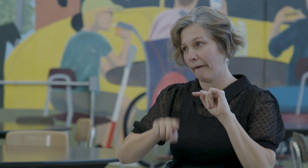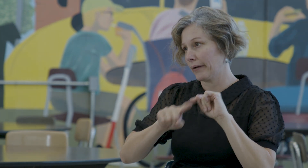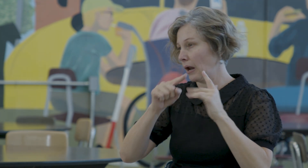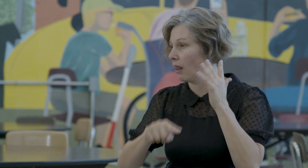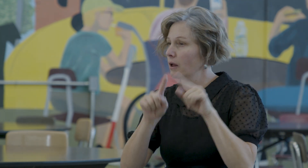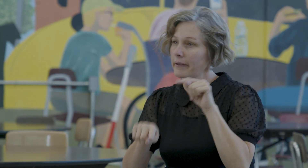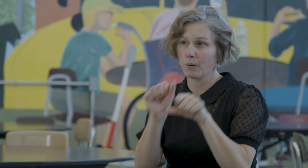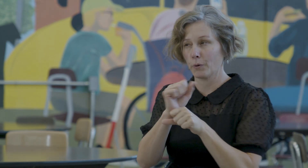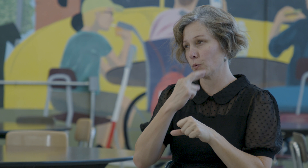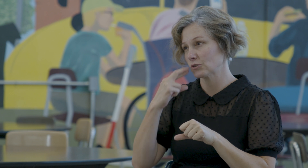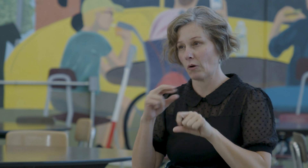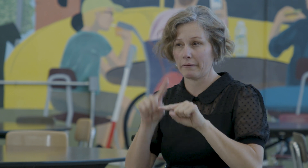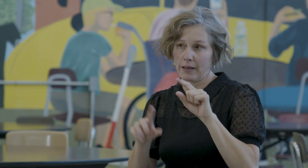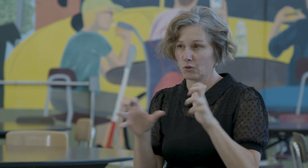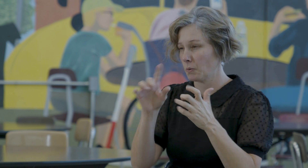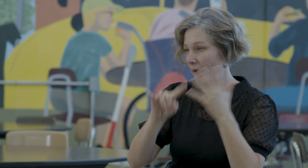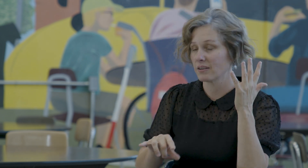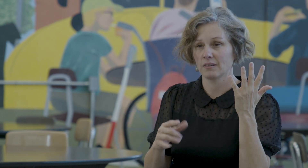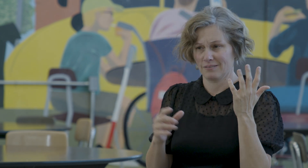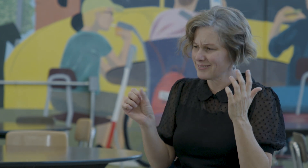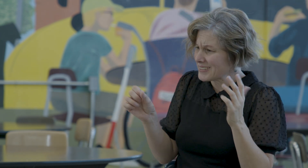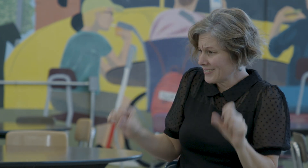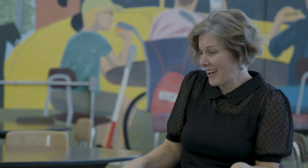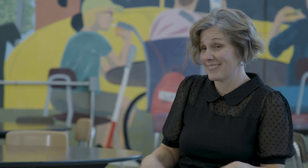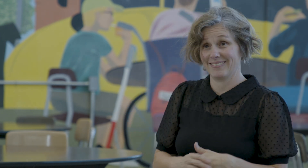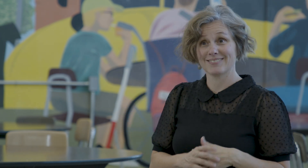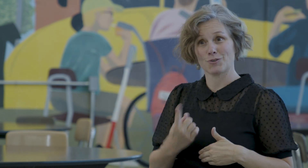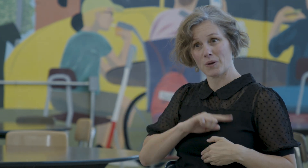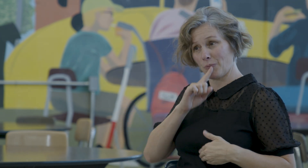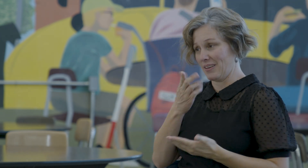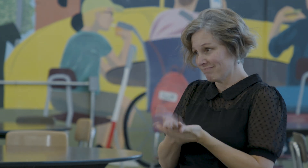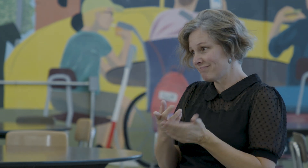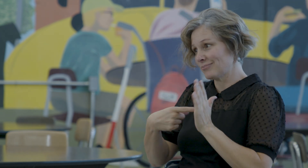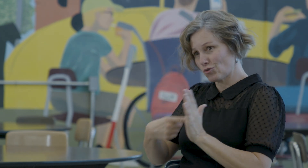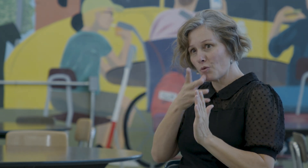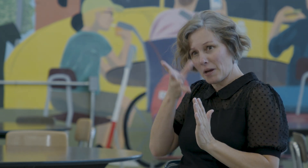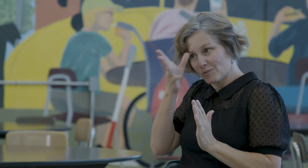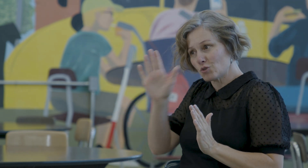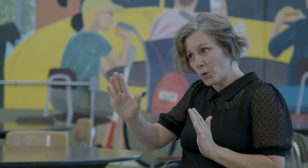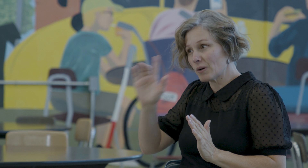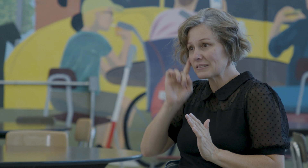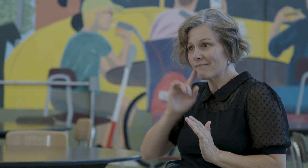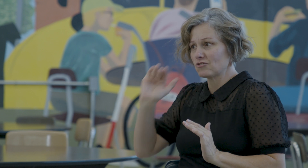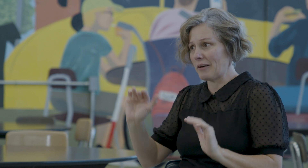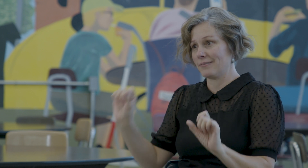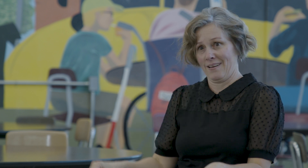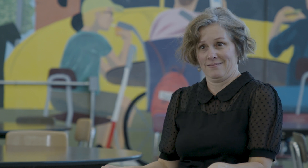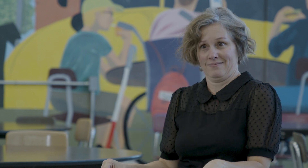Here, the parents see with their own eyes that the kids can do this. With this program, we model that their deaf kids truly